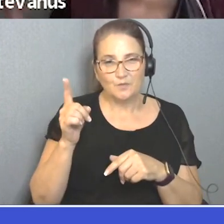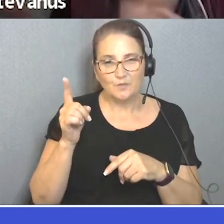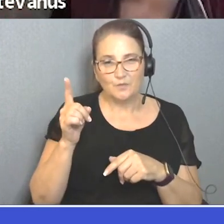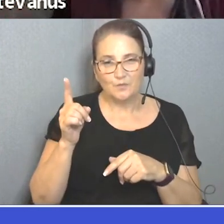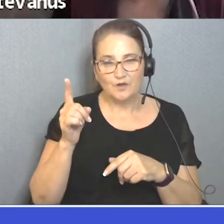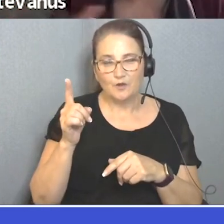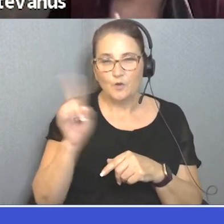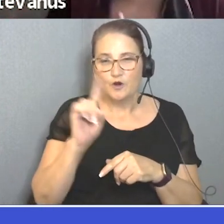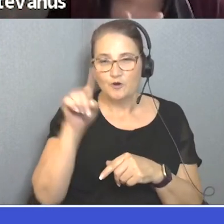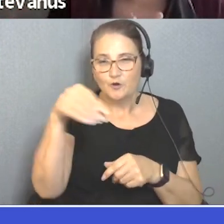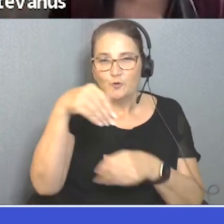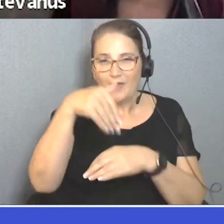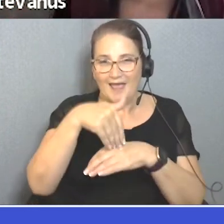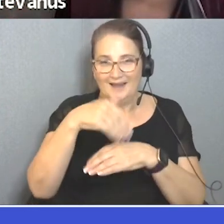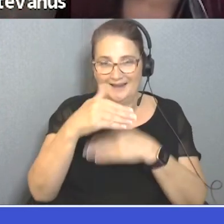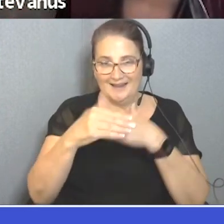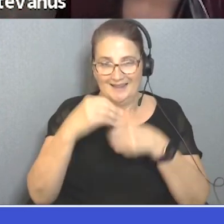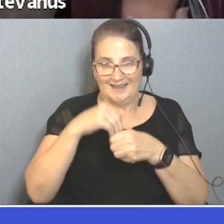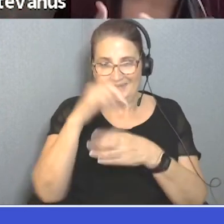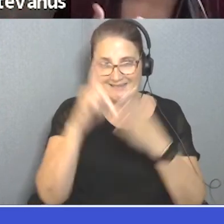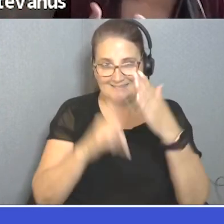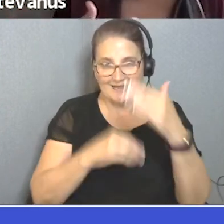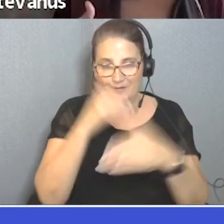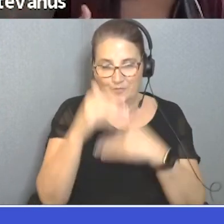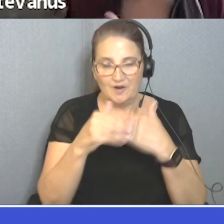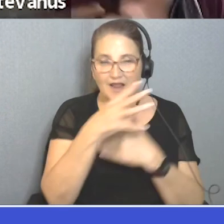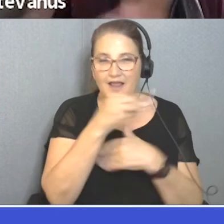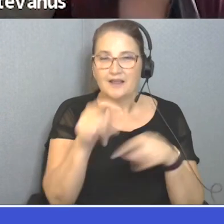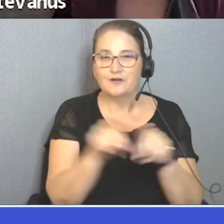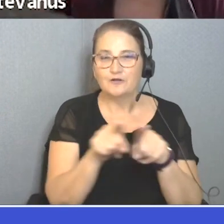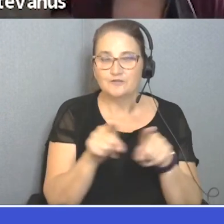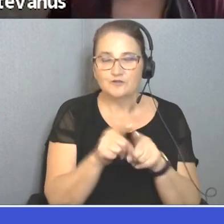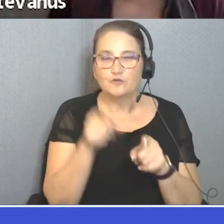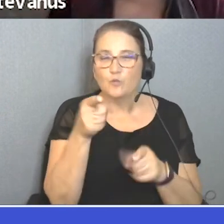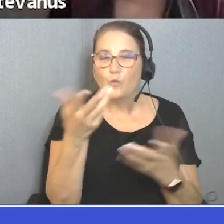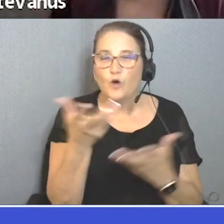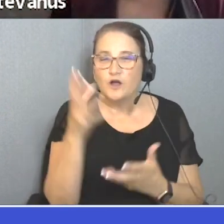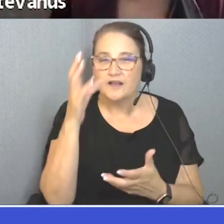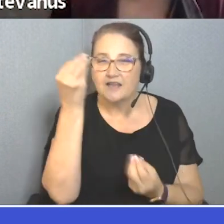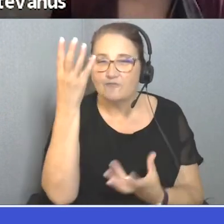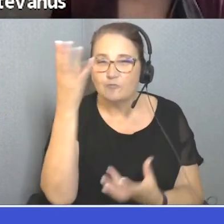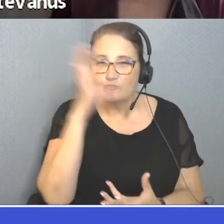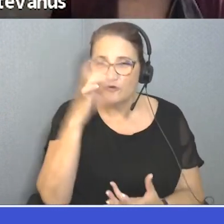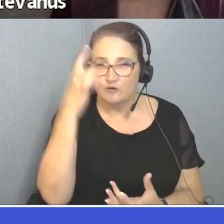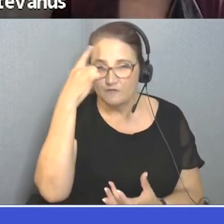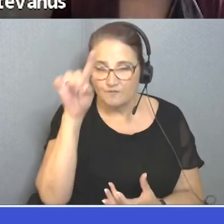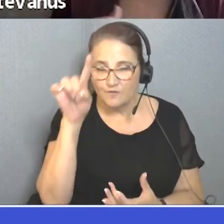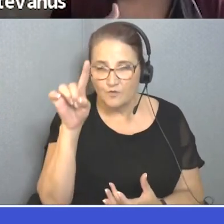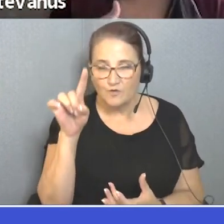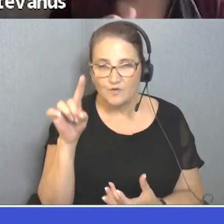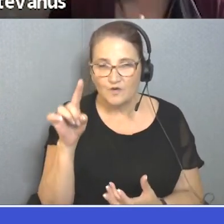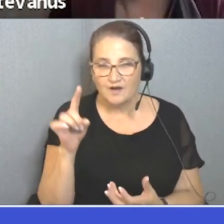maybe predictably that depends on where you are in a design process, and also what information you're seeking.